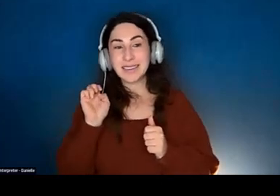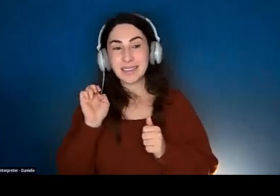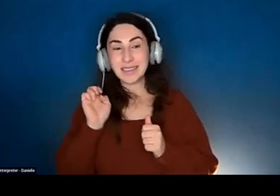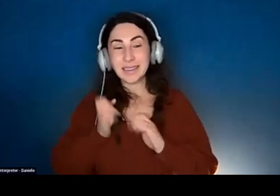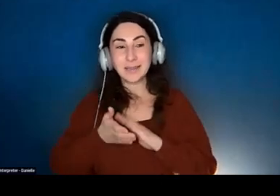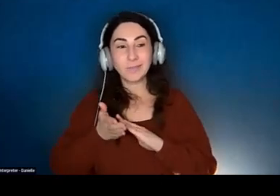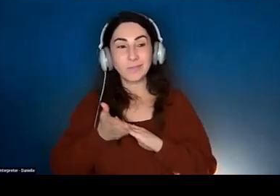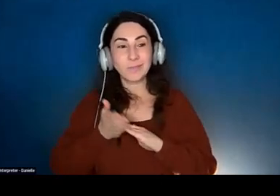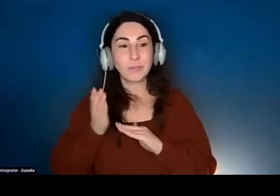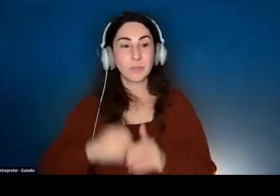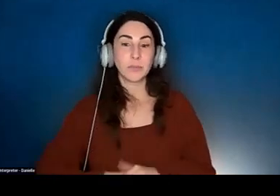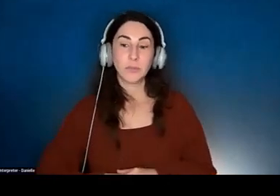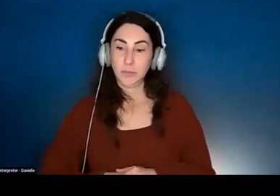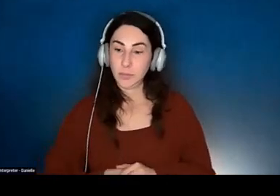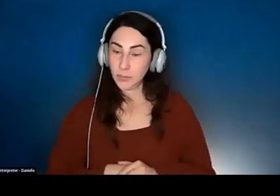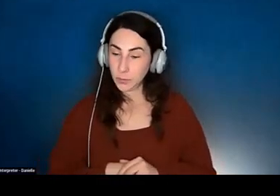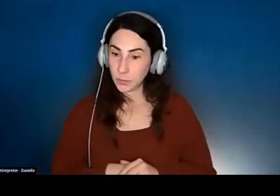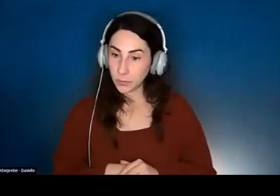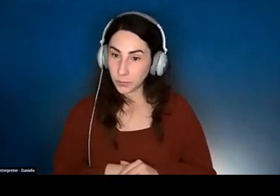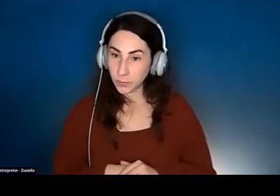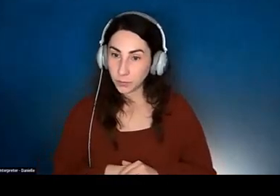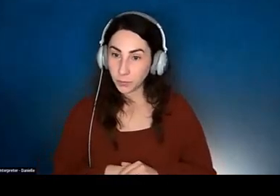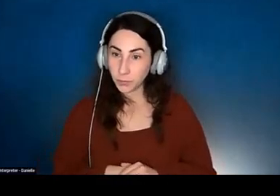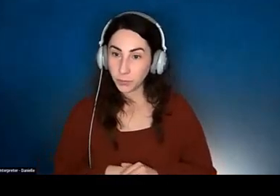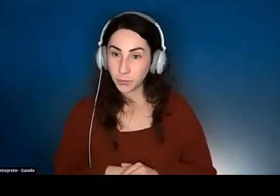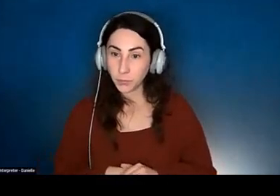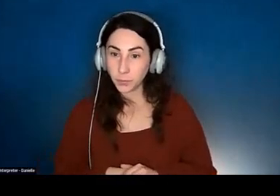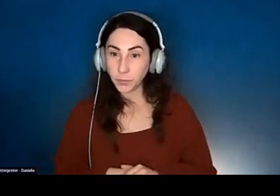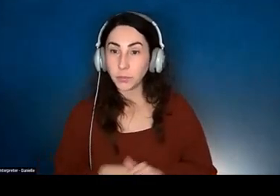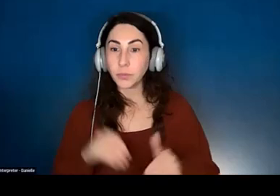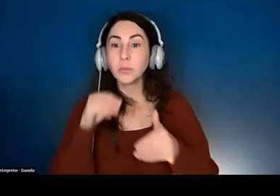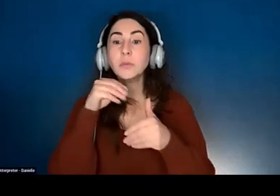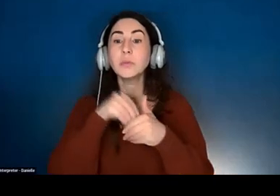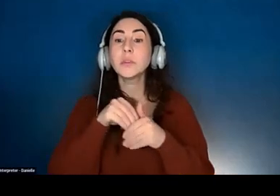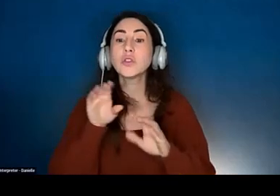In the past, in the chat, we've pasted a link to our